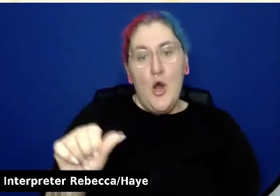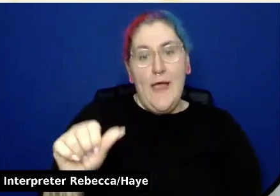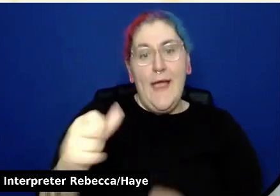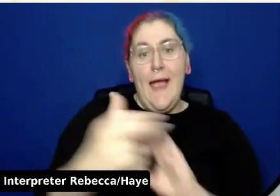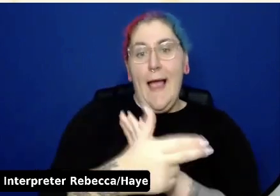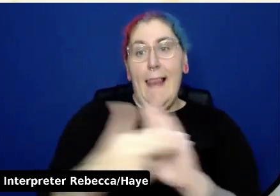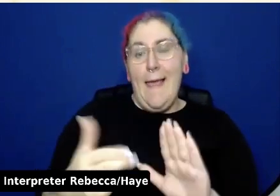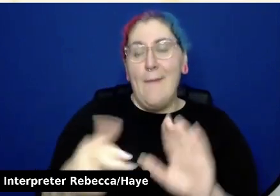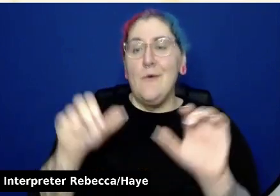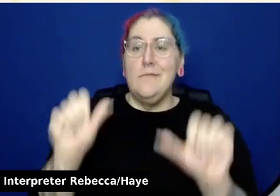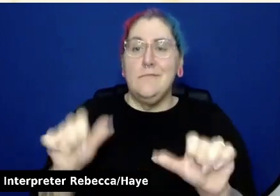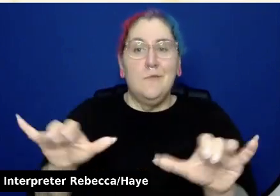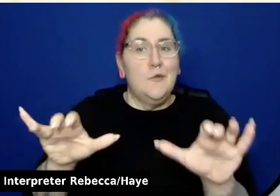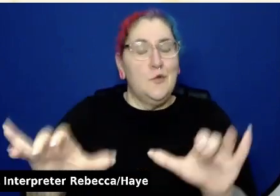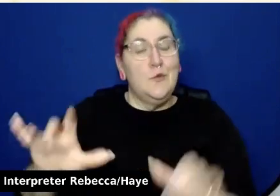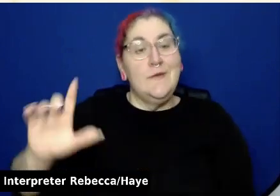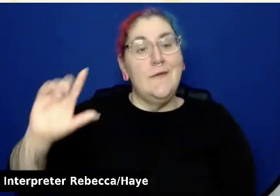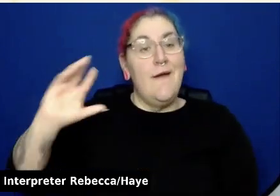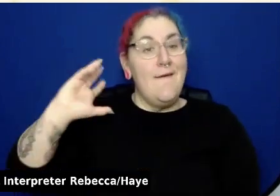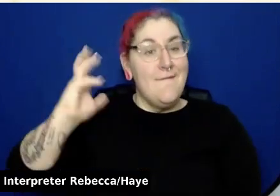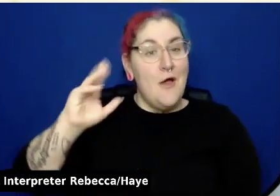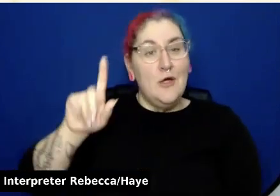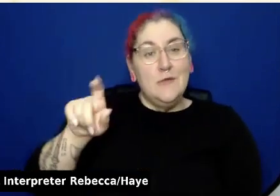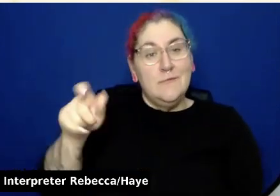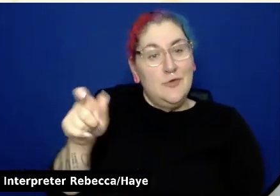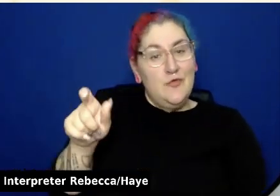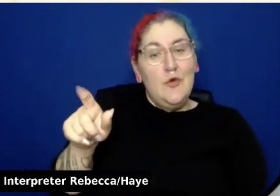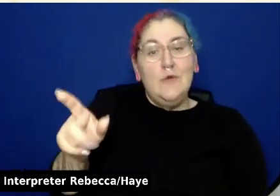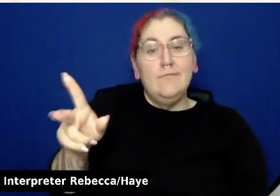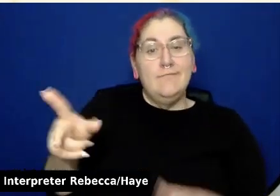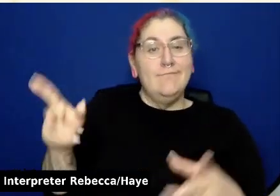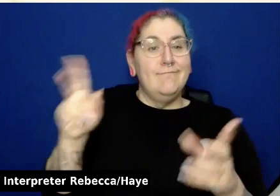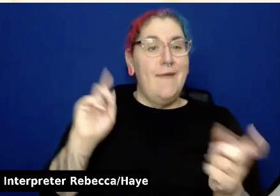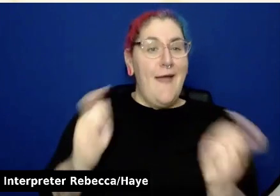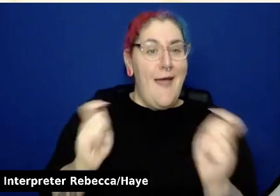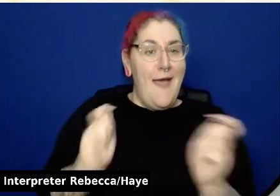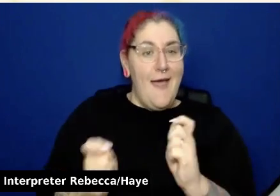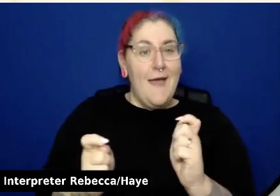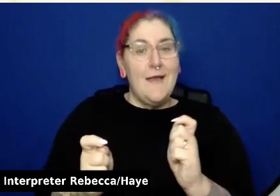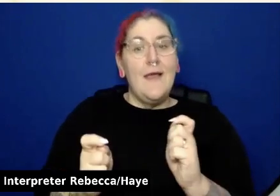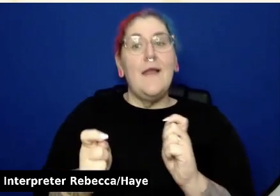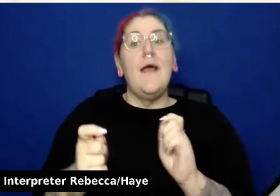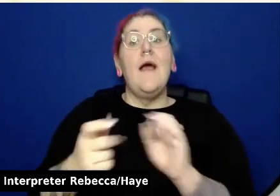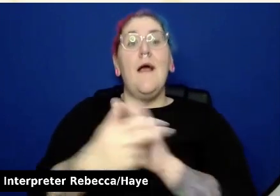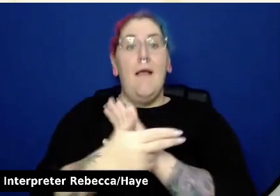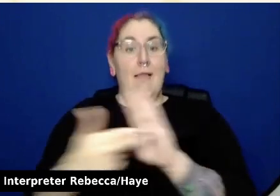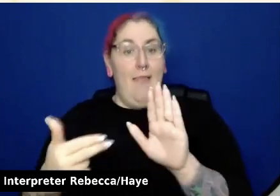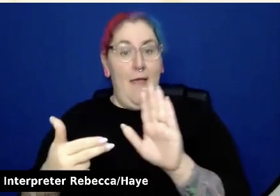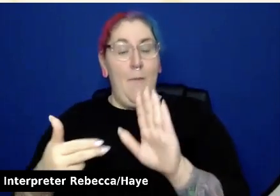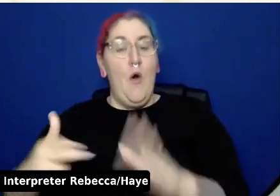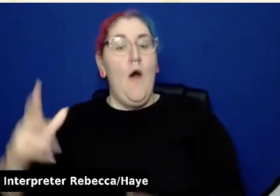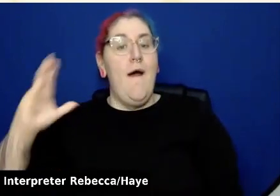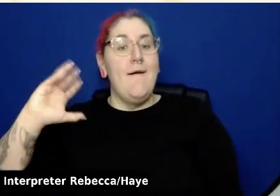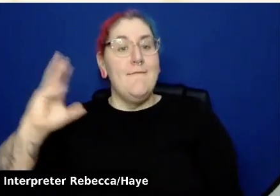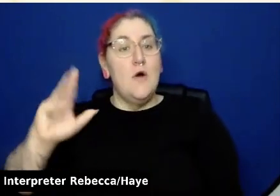I would repeat, Author has also added aria-label equal to volume control, and aria-hidden equal to true on the label element itself.